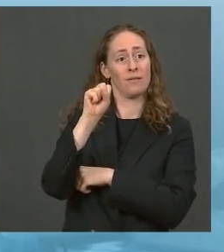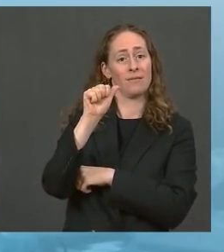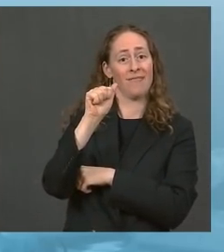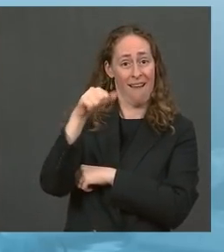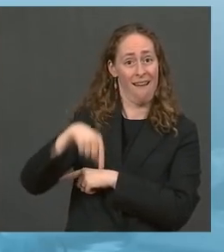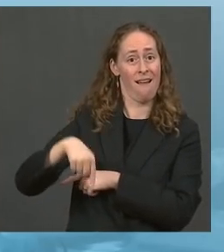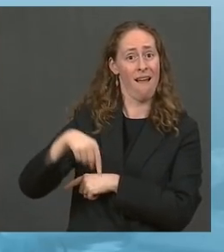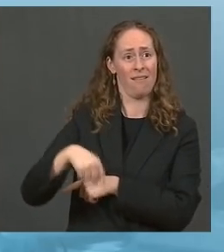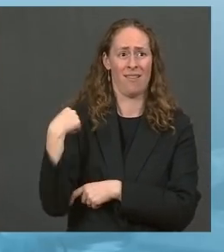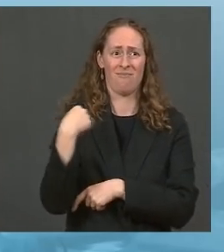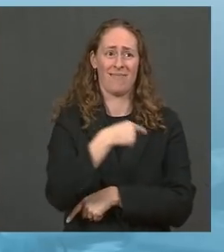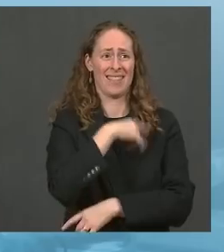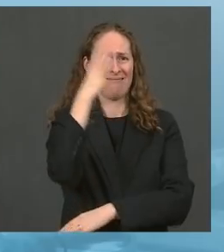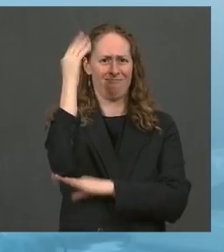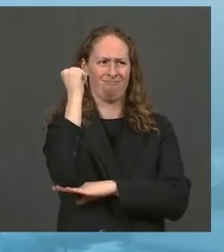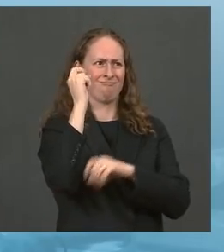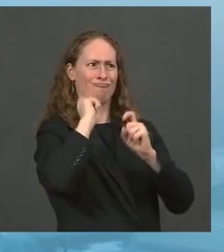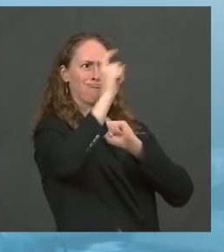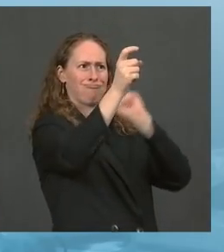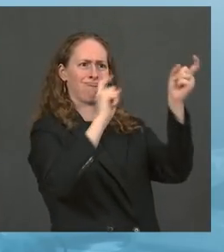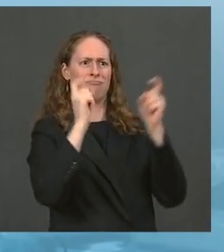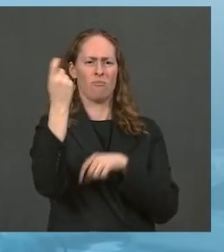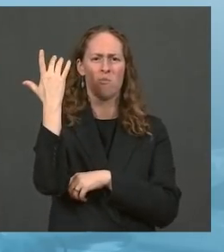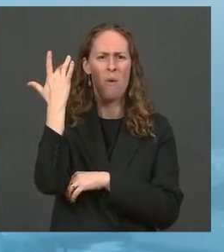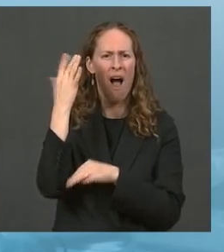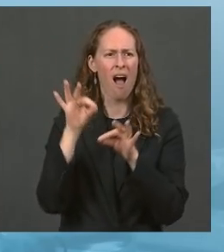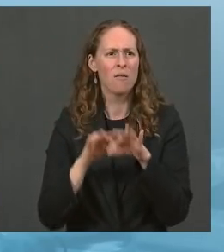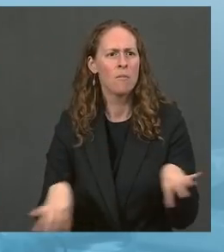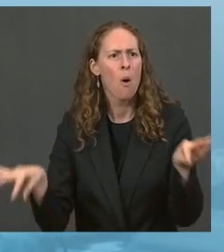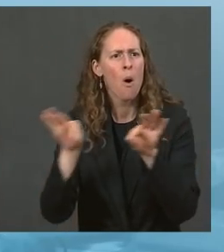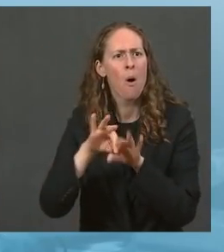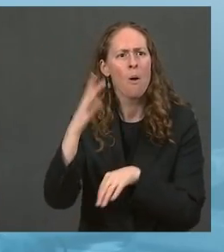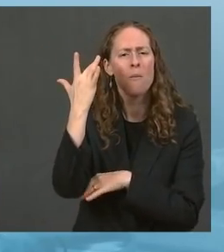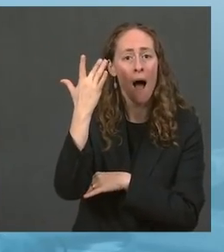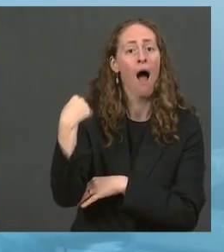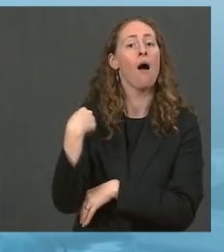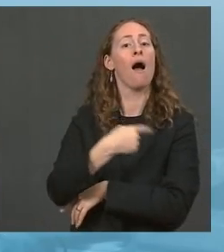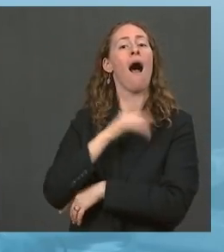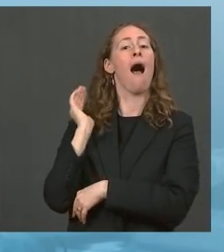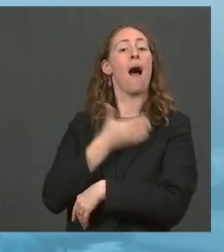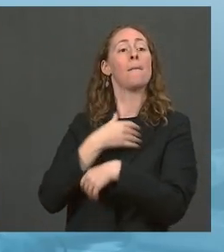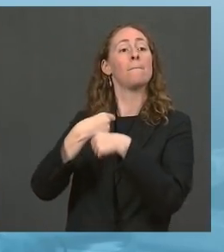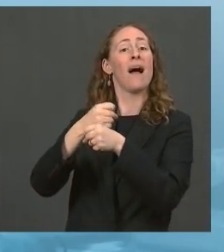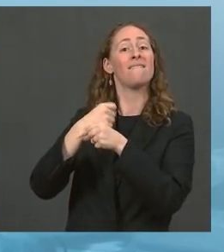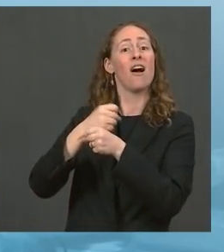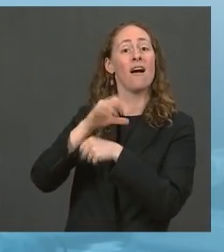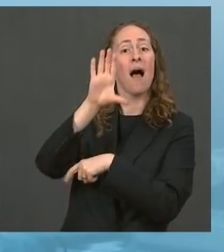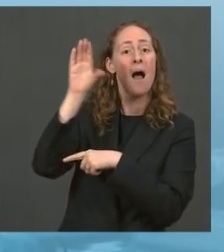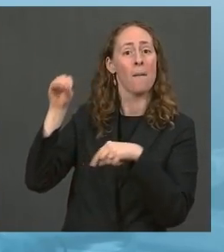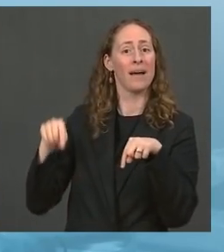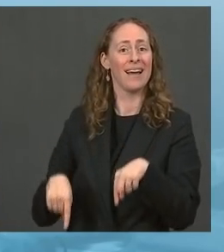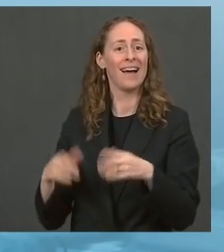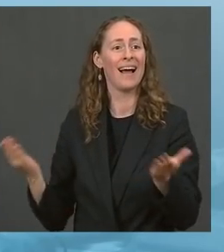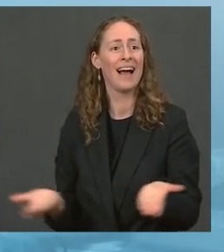is because we've worked with U.S. vaccine manufacturers to accelerate the manufacturing rate and production.